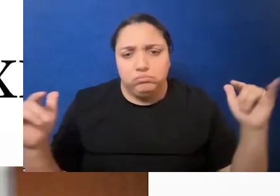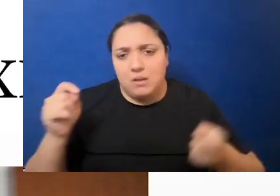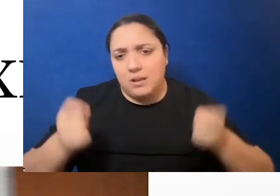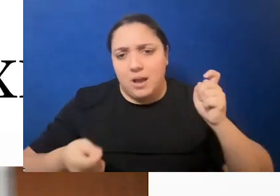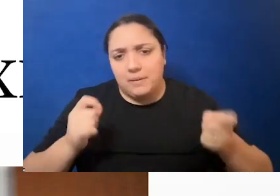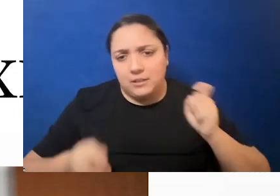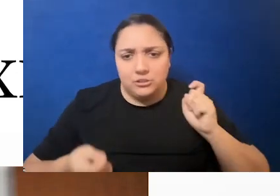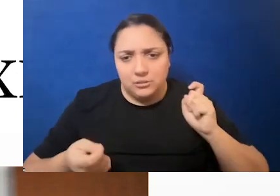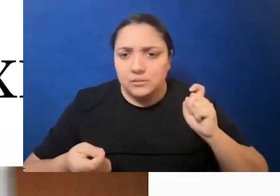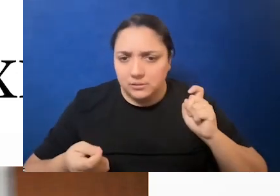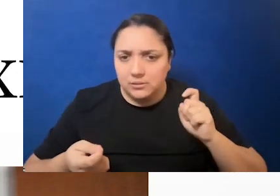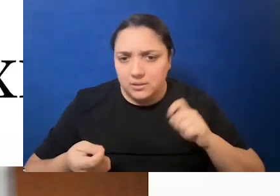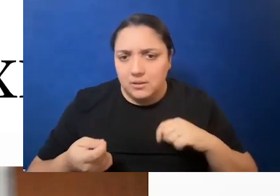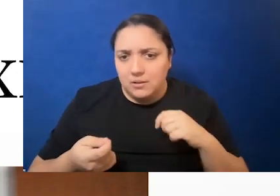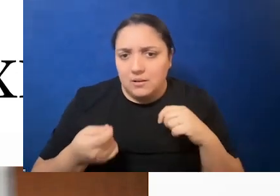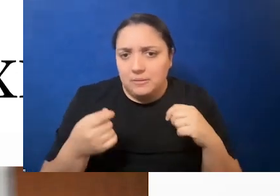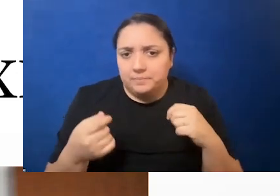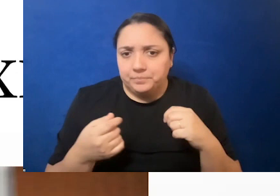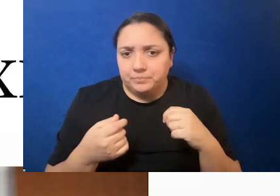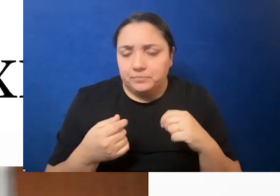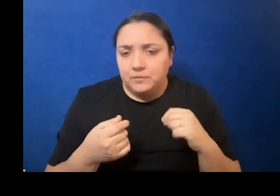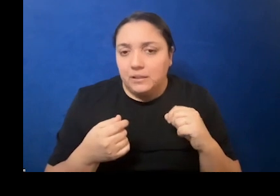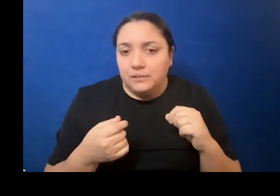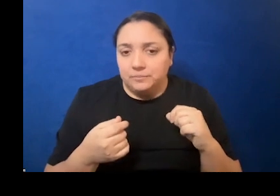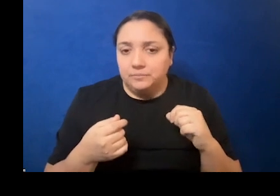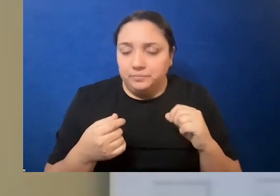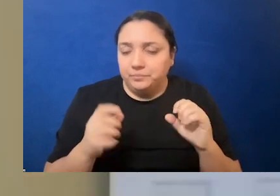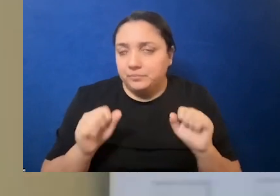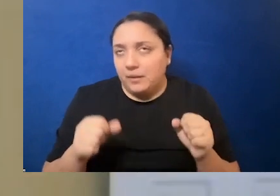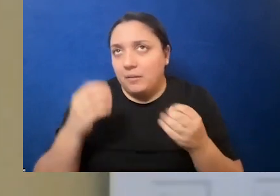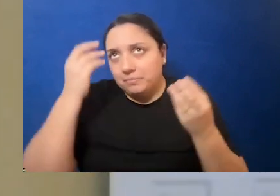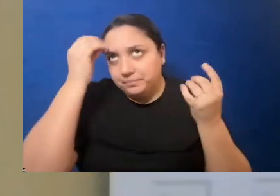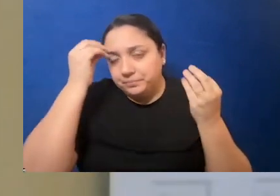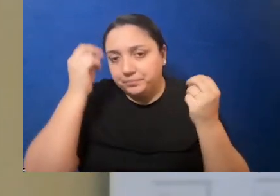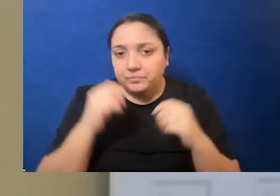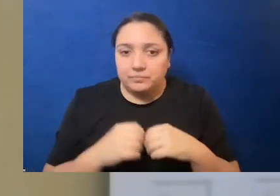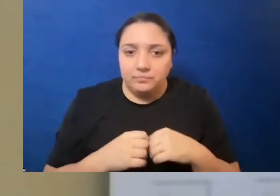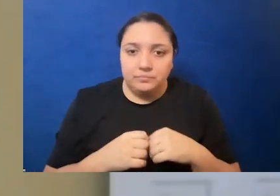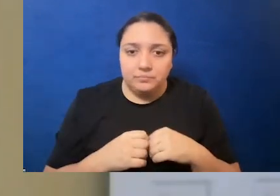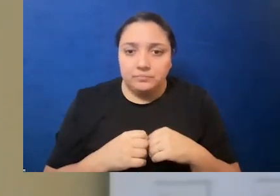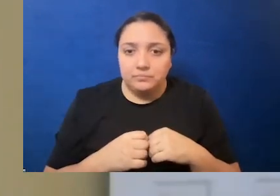THAT CAN BE TREATED VERY THOUGHTFULLY. THANK YOU VERY MUCH LINDSEY